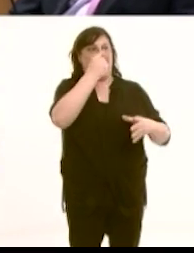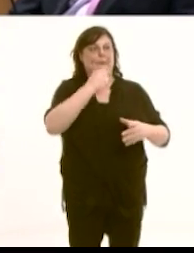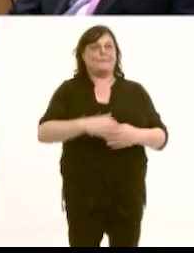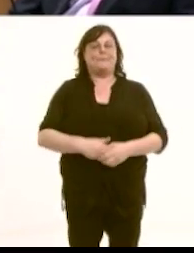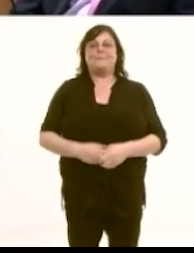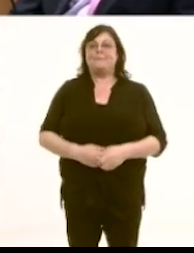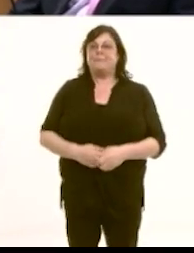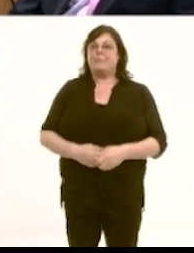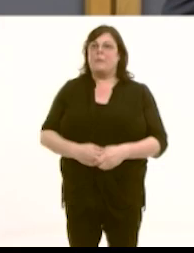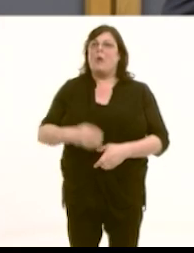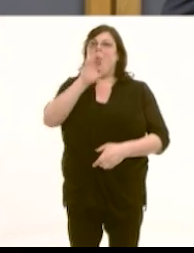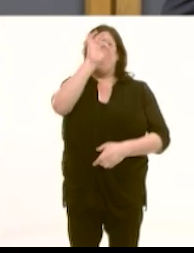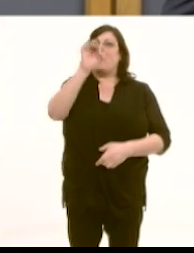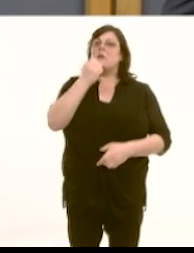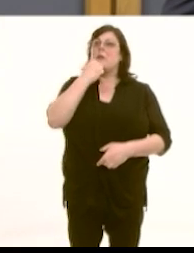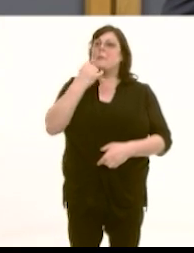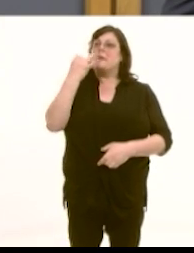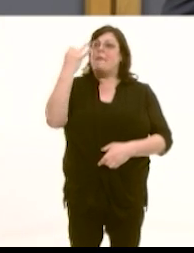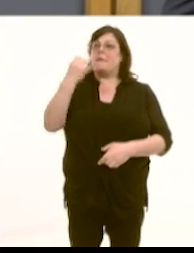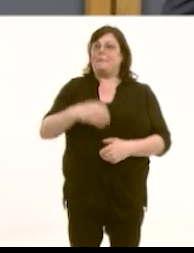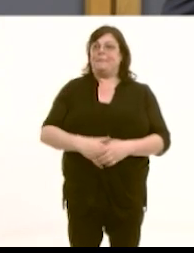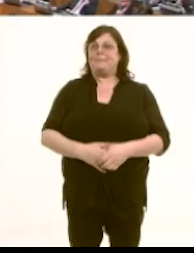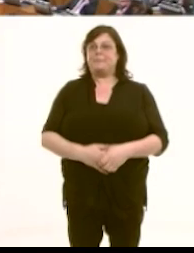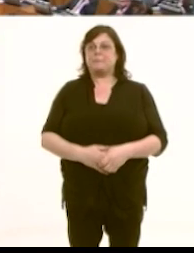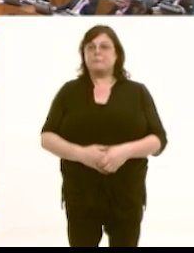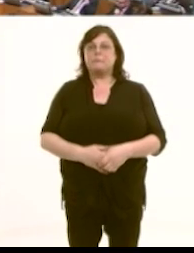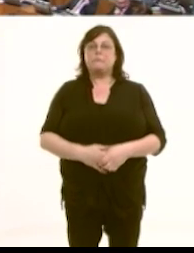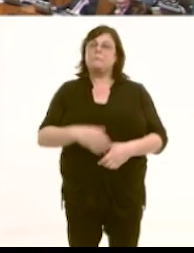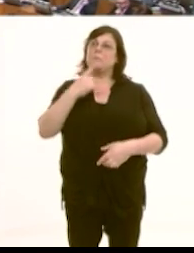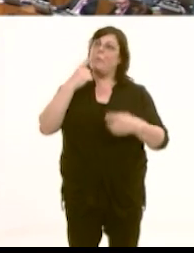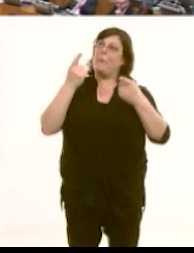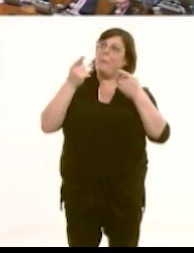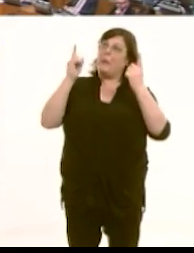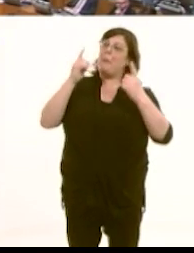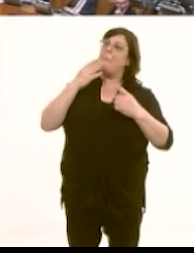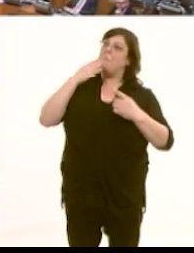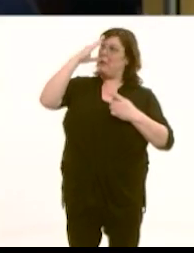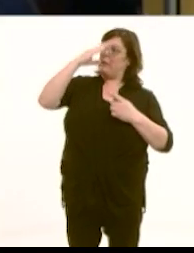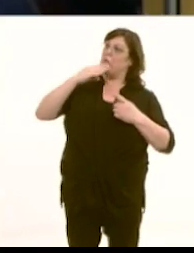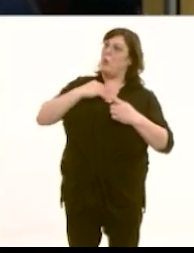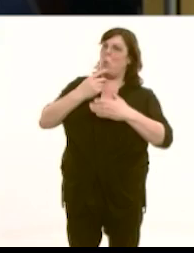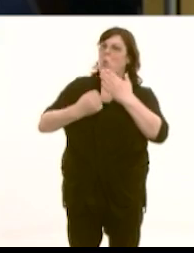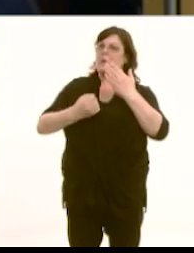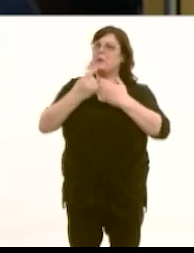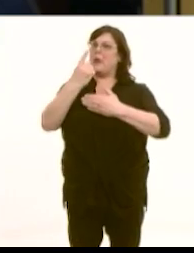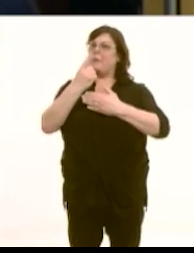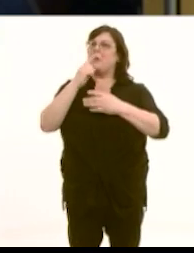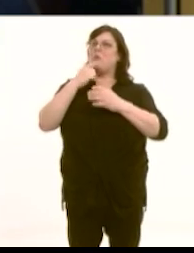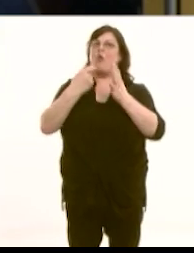No. Question 7, Bethan Jenkins. Bethan Jenkins: 7. Will the First Minister provide an update on the Welsh Government's involvement in the Rhondda tunnel project?